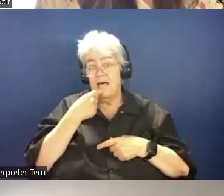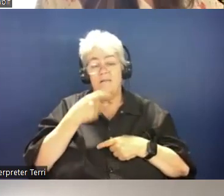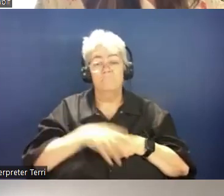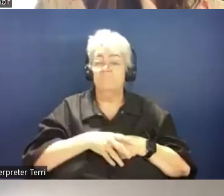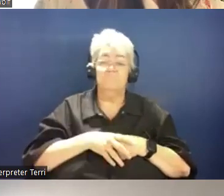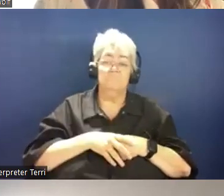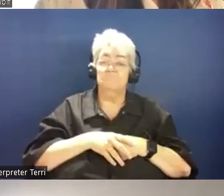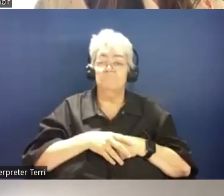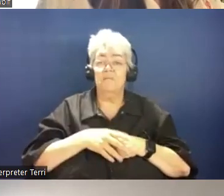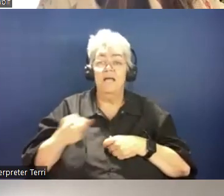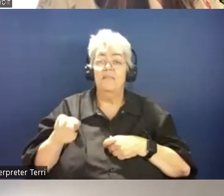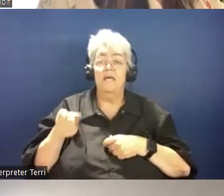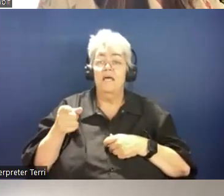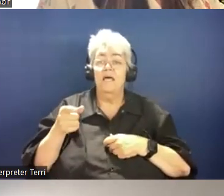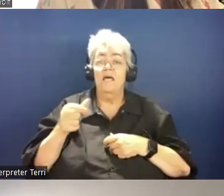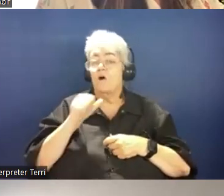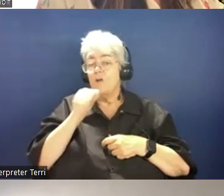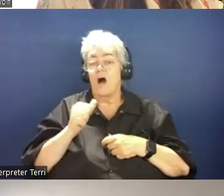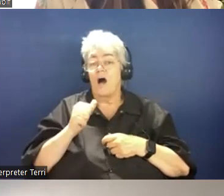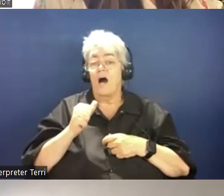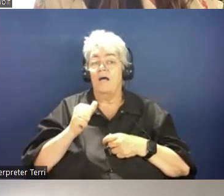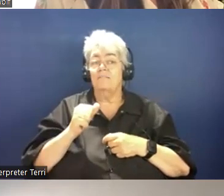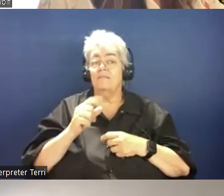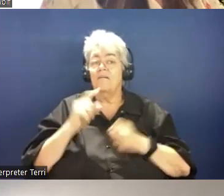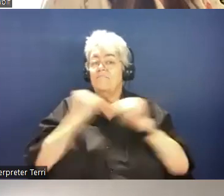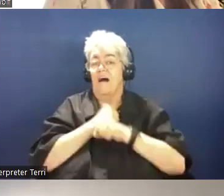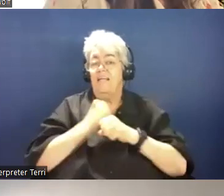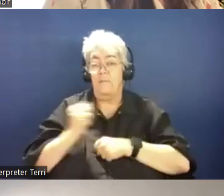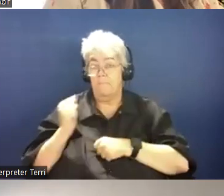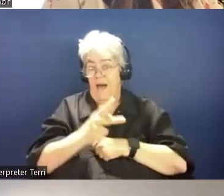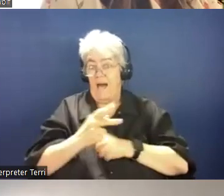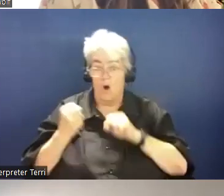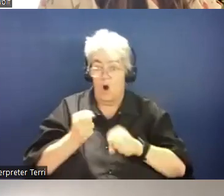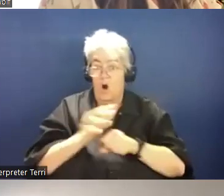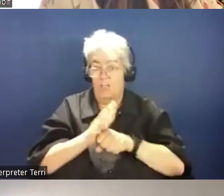not fight these bills as hard as they would like to, because they plan to legally challenge them.